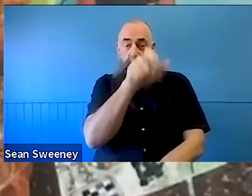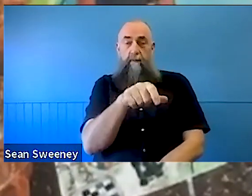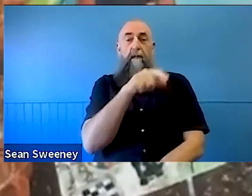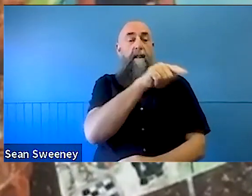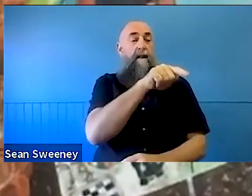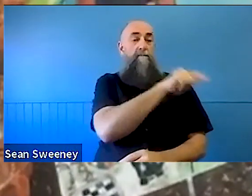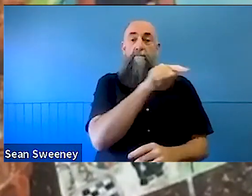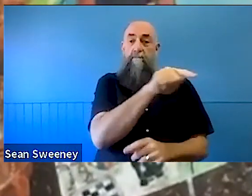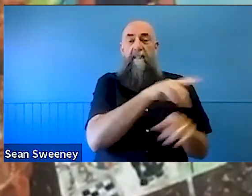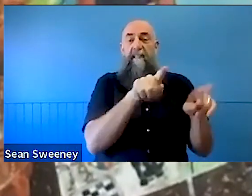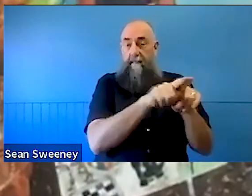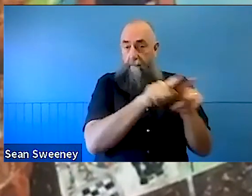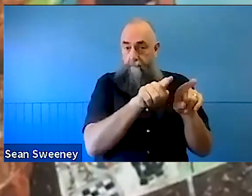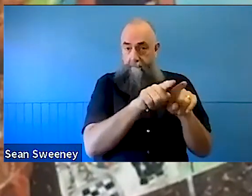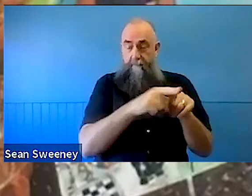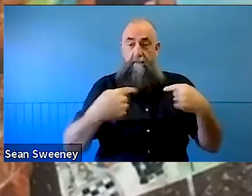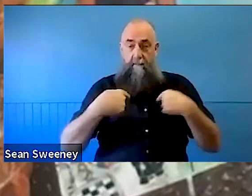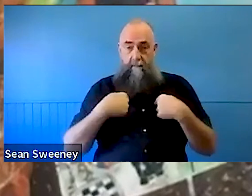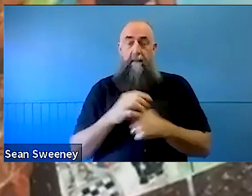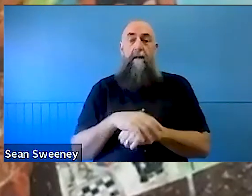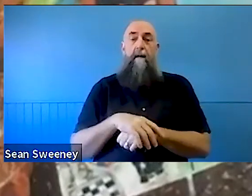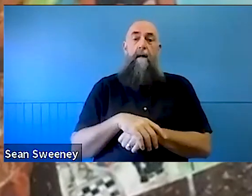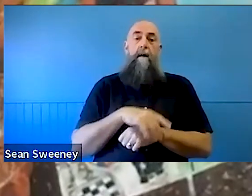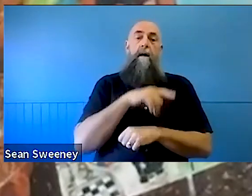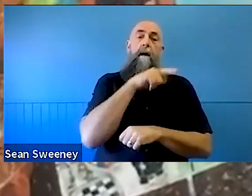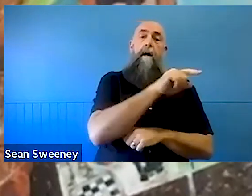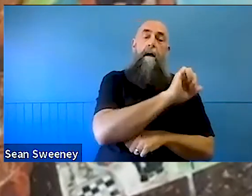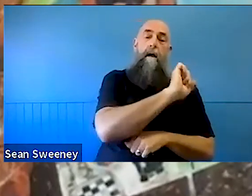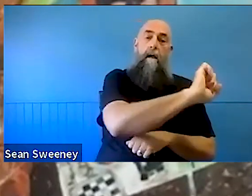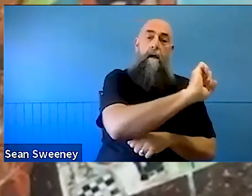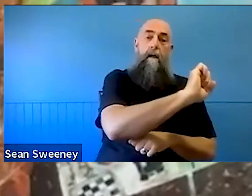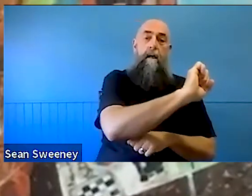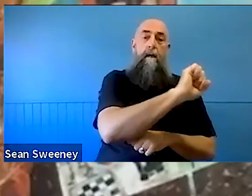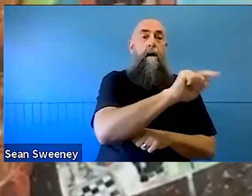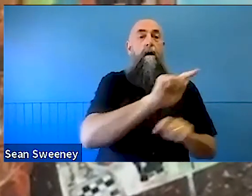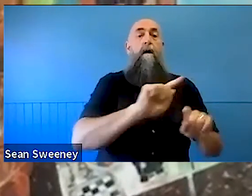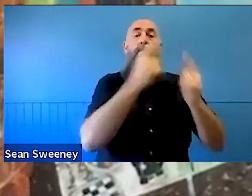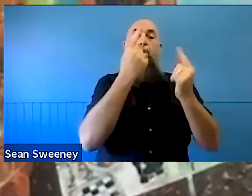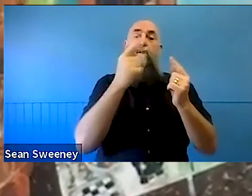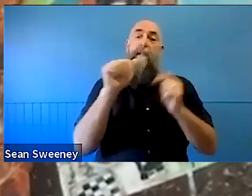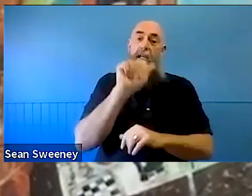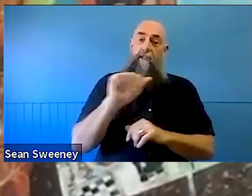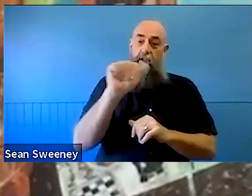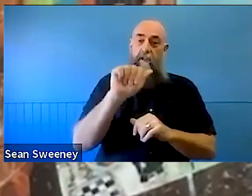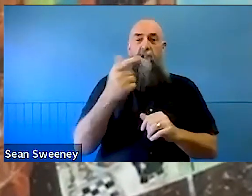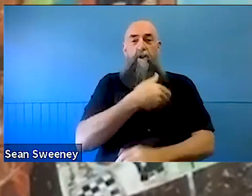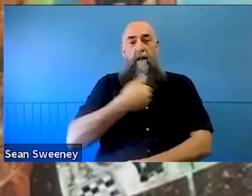They come from the first Chinese settlers in Australia, and the